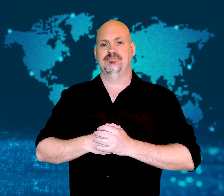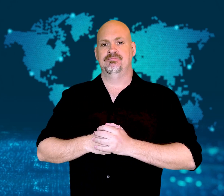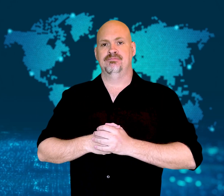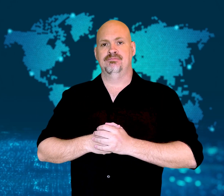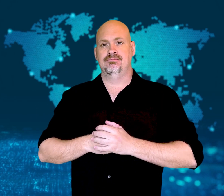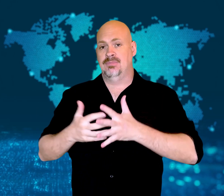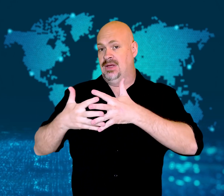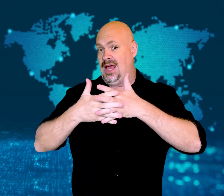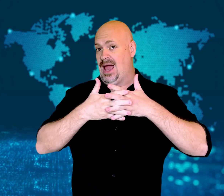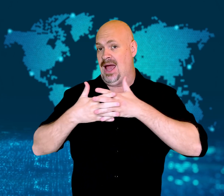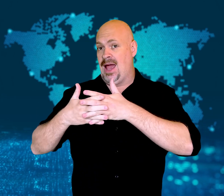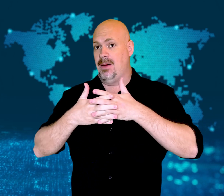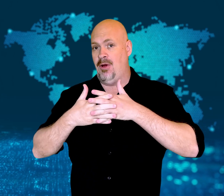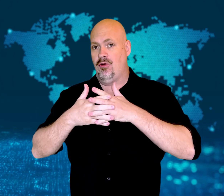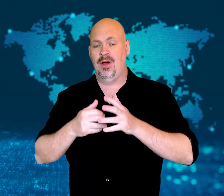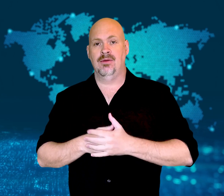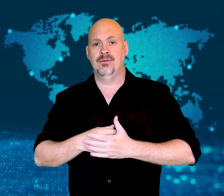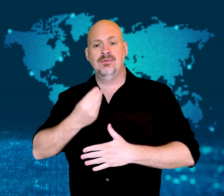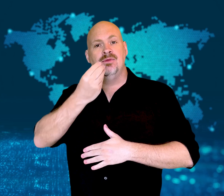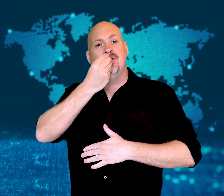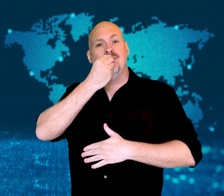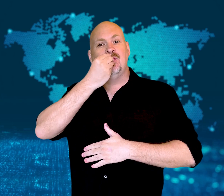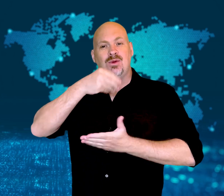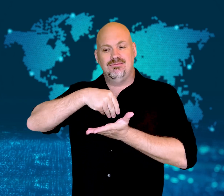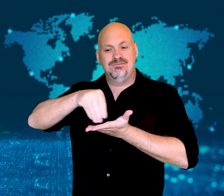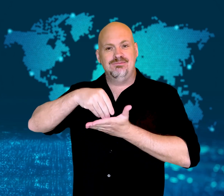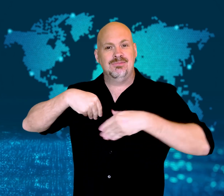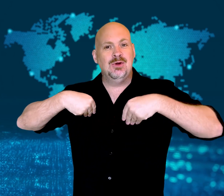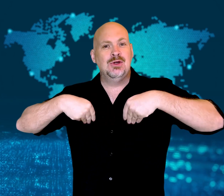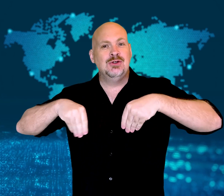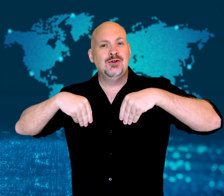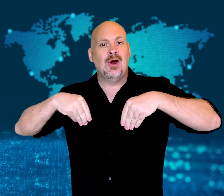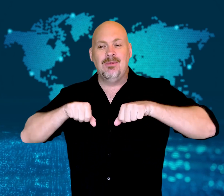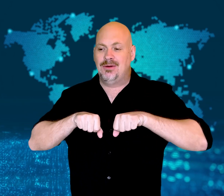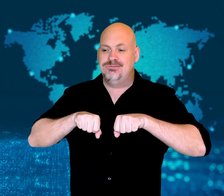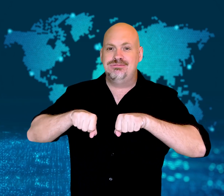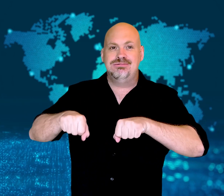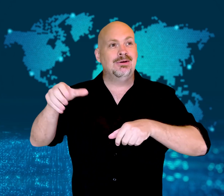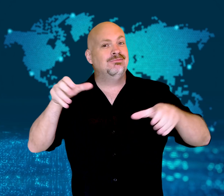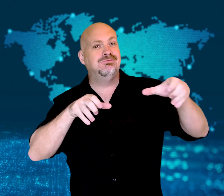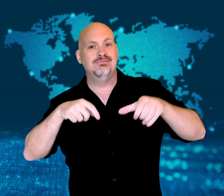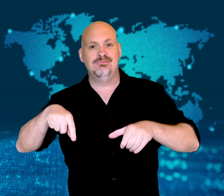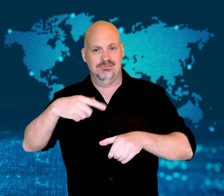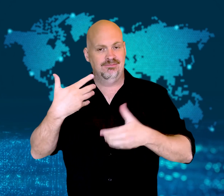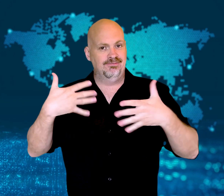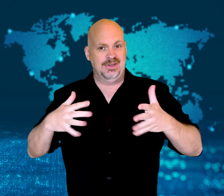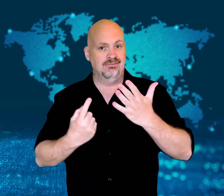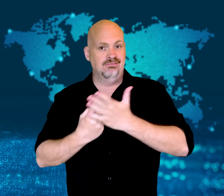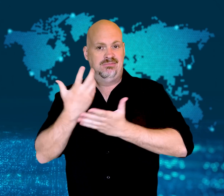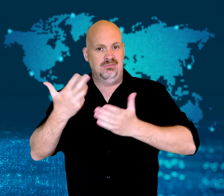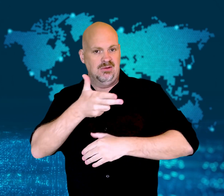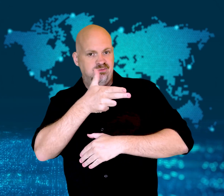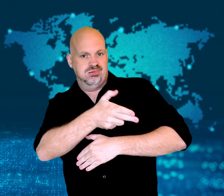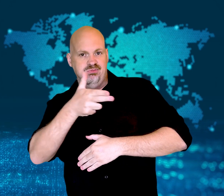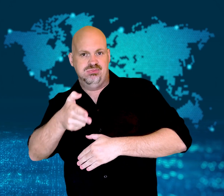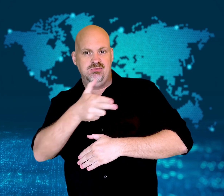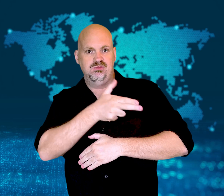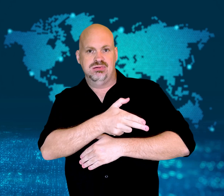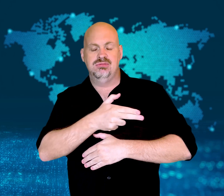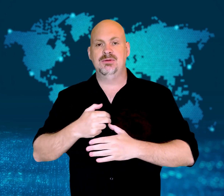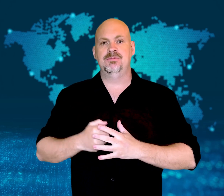Shooting at grocery store